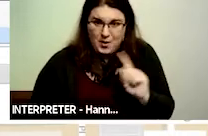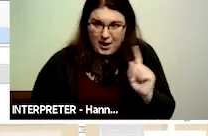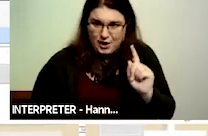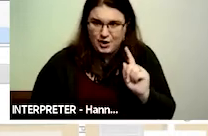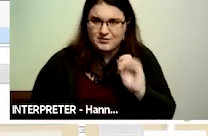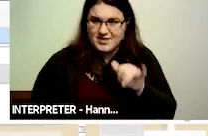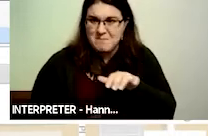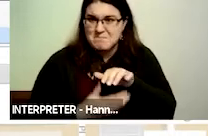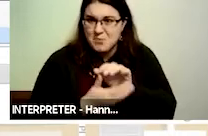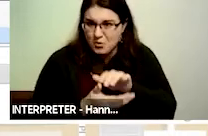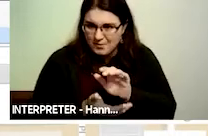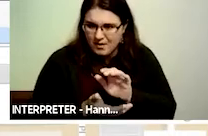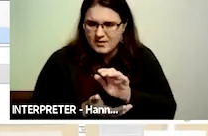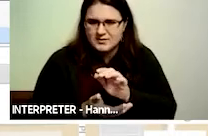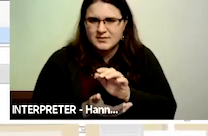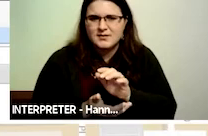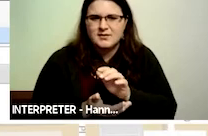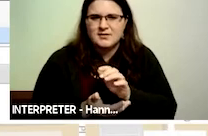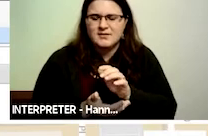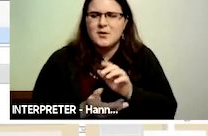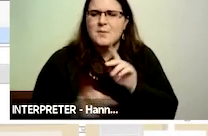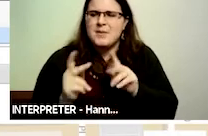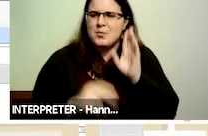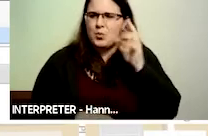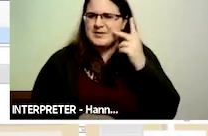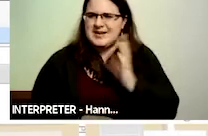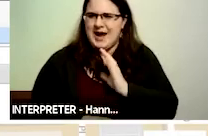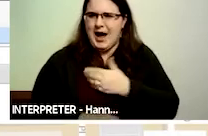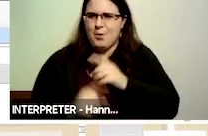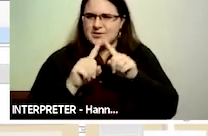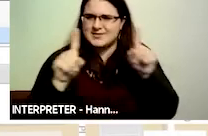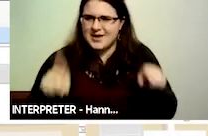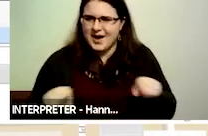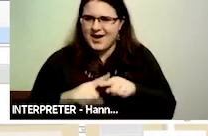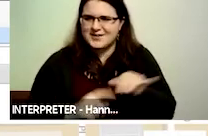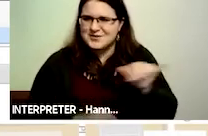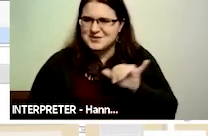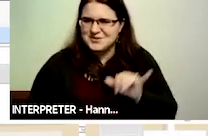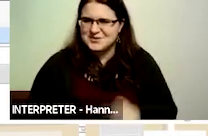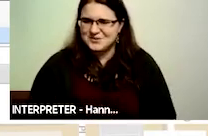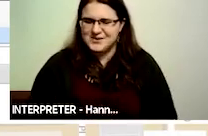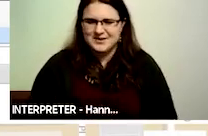there to capture their Pokemon, they can actually see a poster thats related to security awareness.